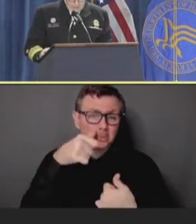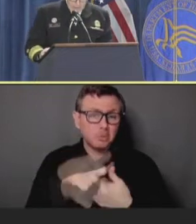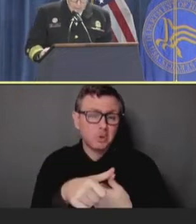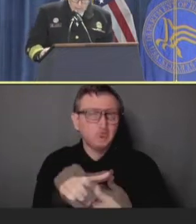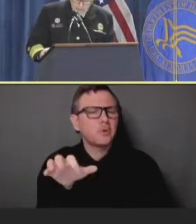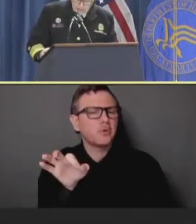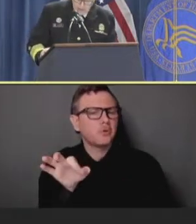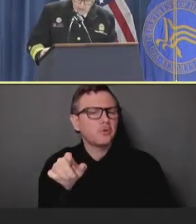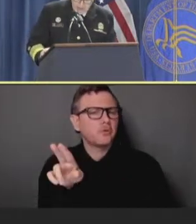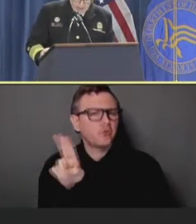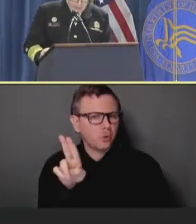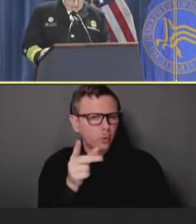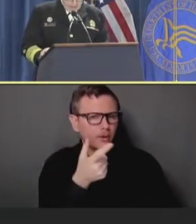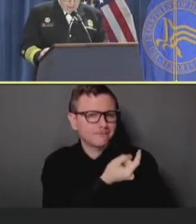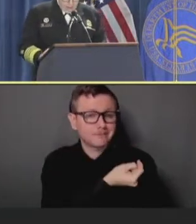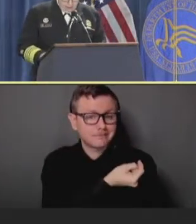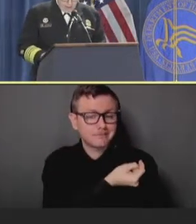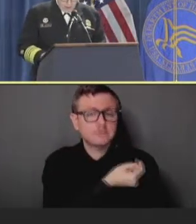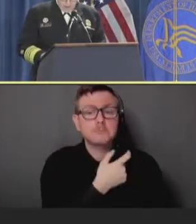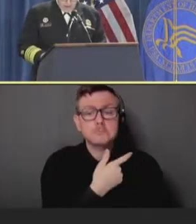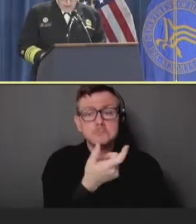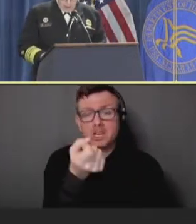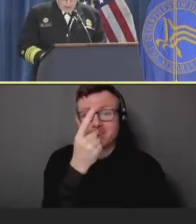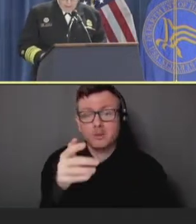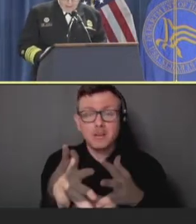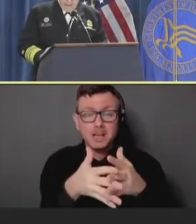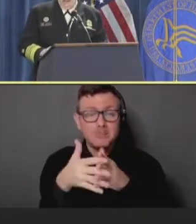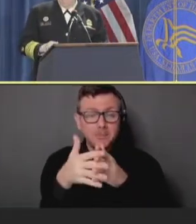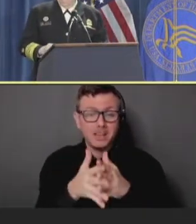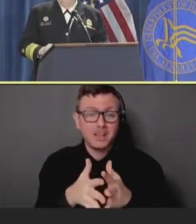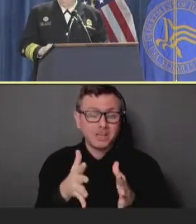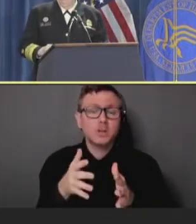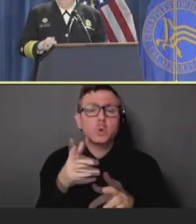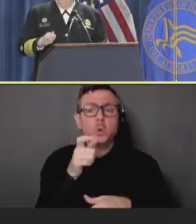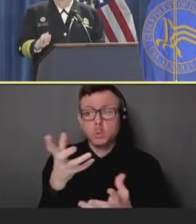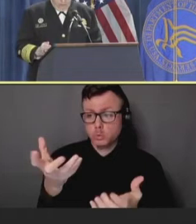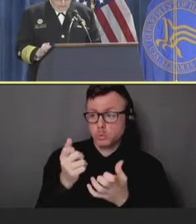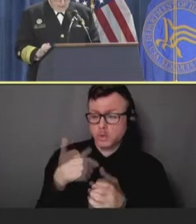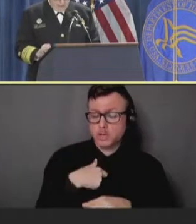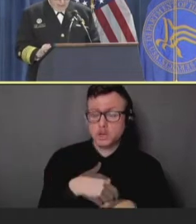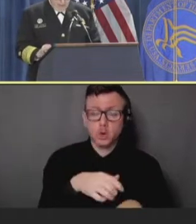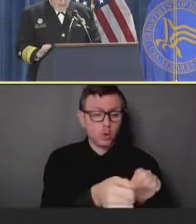I want to mention that Americans who wish to get a COVID-19 vaccine and a flu vaccine